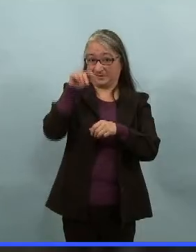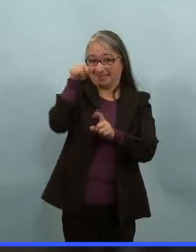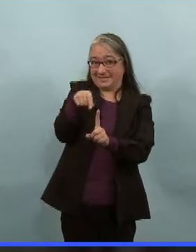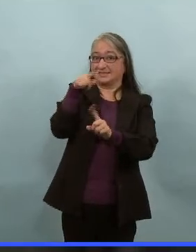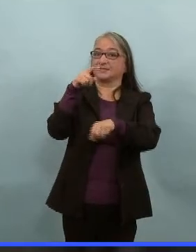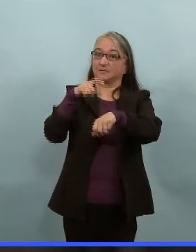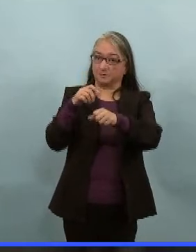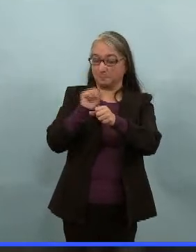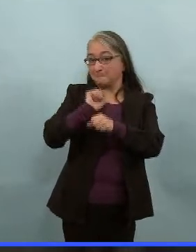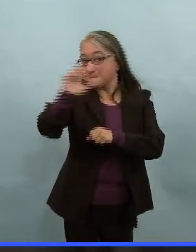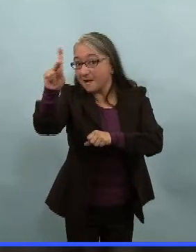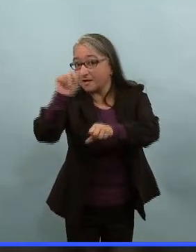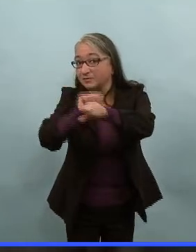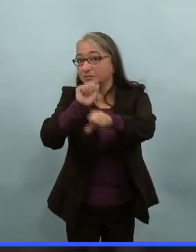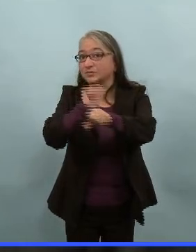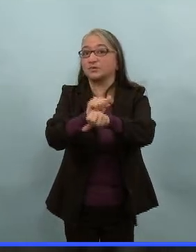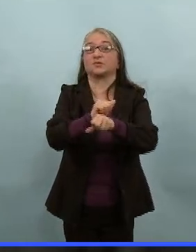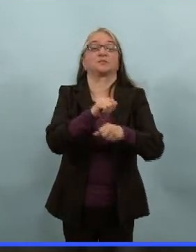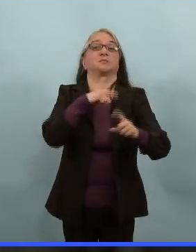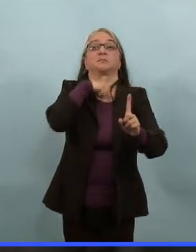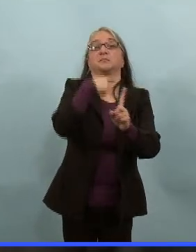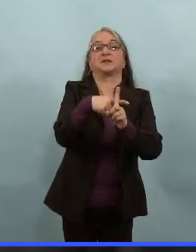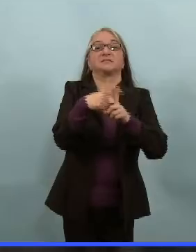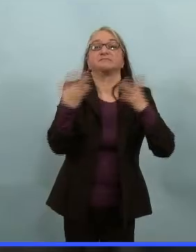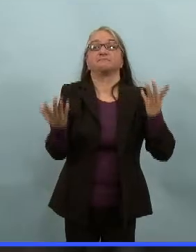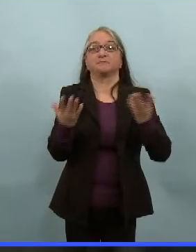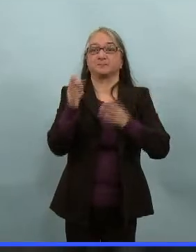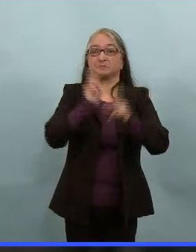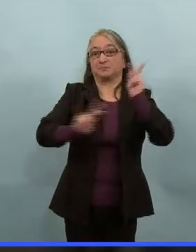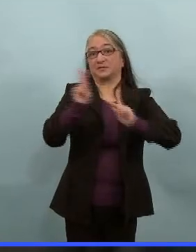the issues related to a lot of people being off for a longer period of time